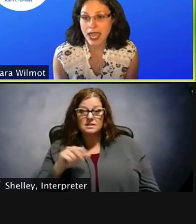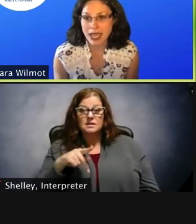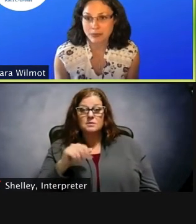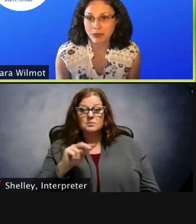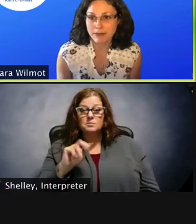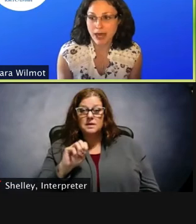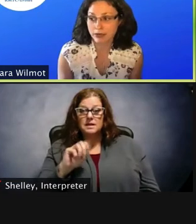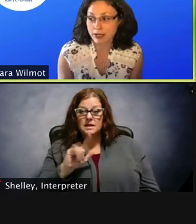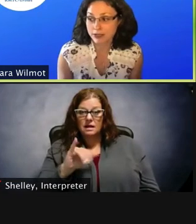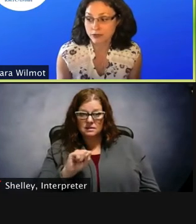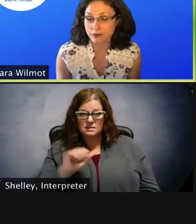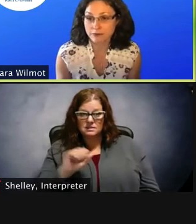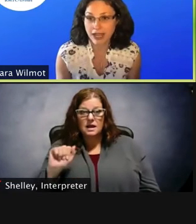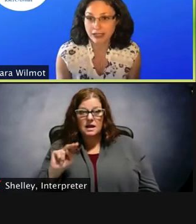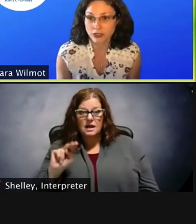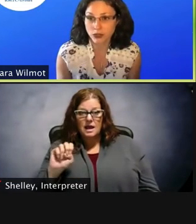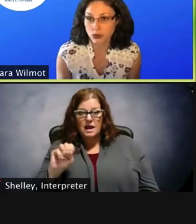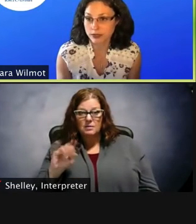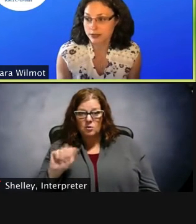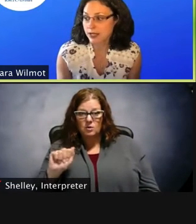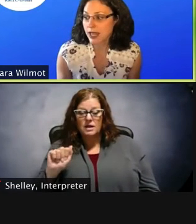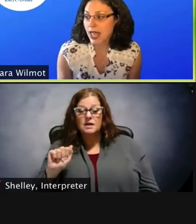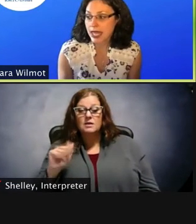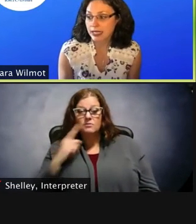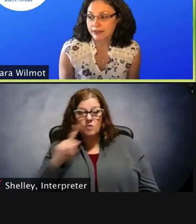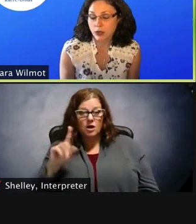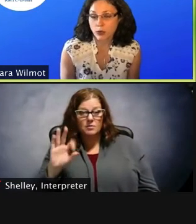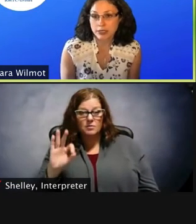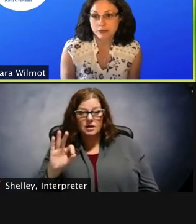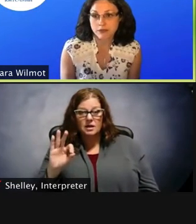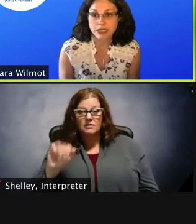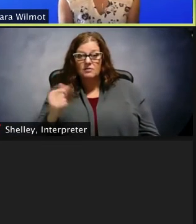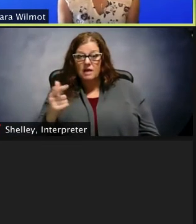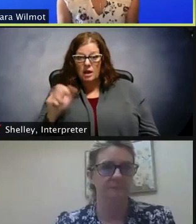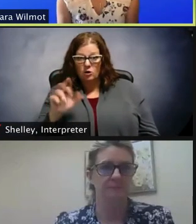Annemarie Patternnoster from Flagler Schools, and Olivia Williams from Hillsborough